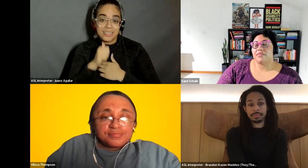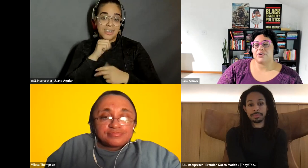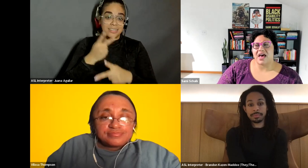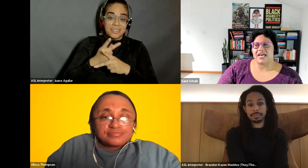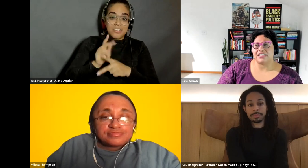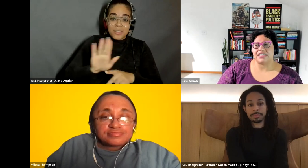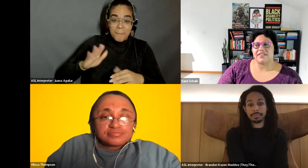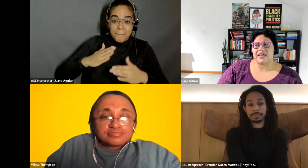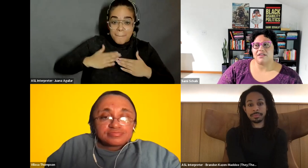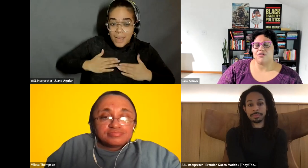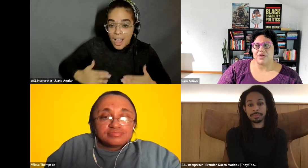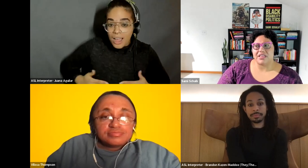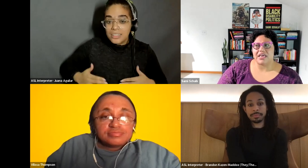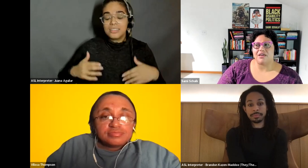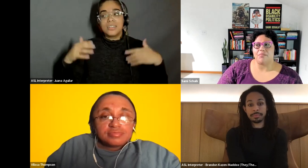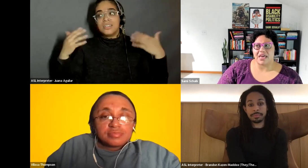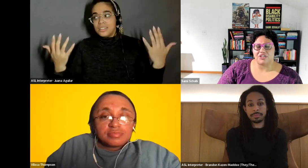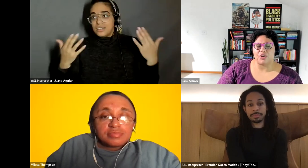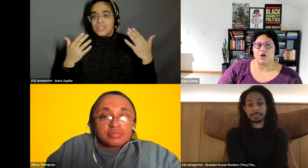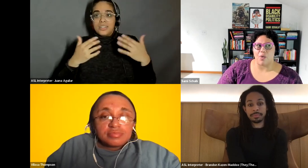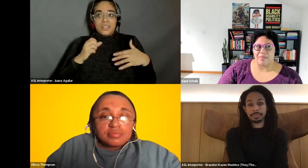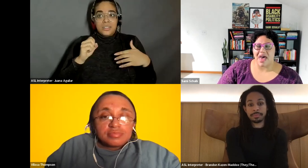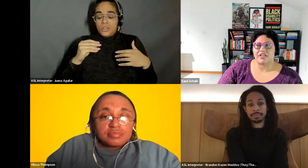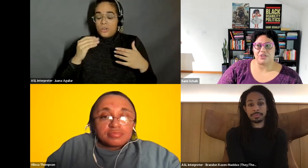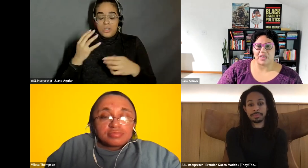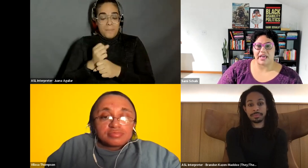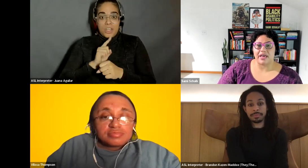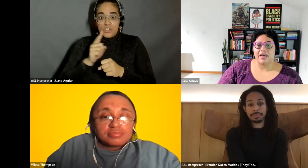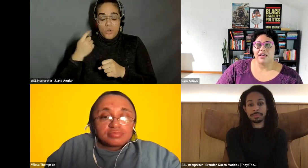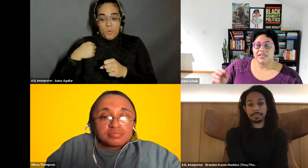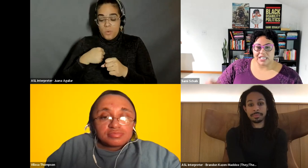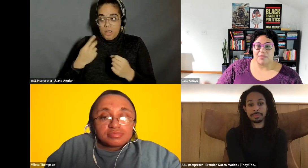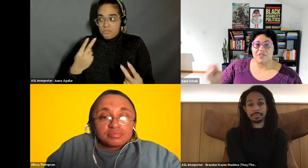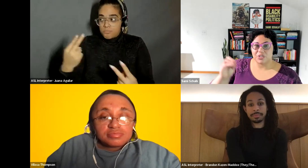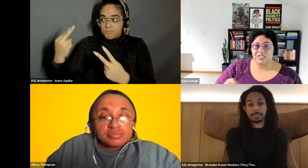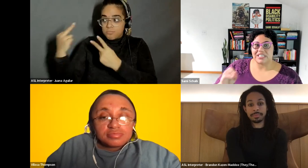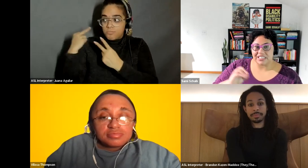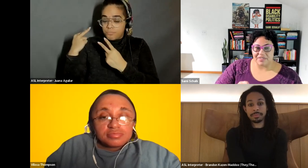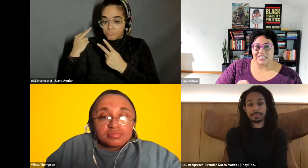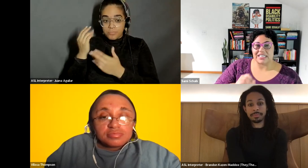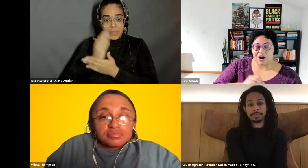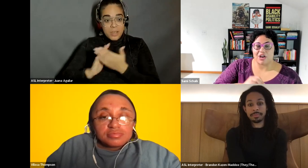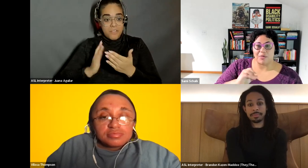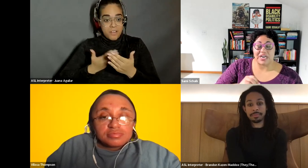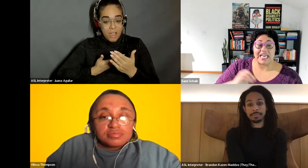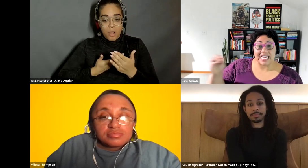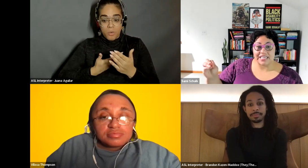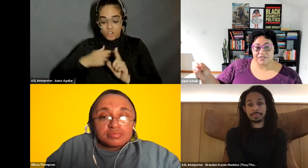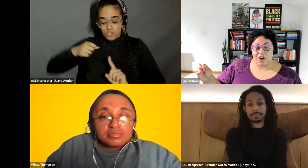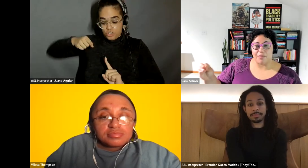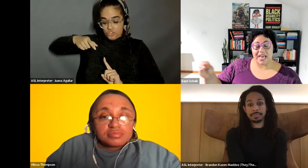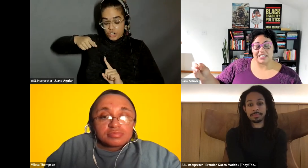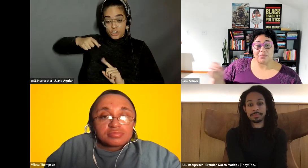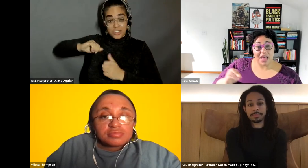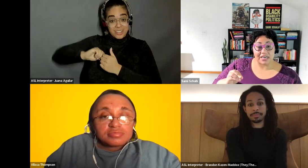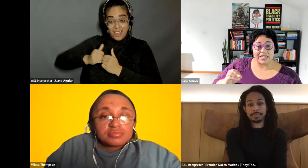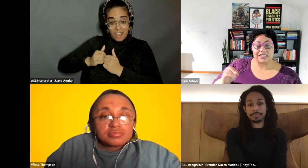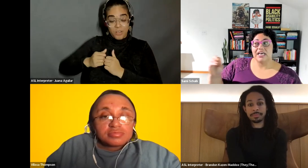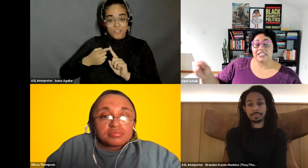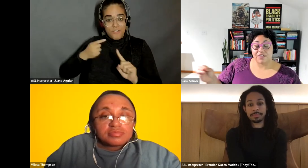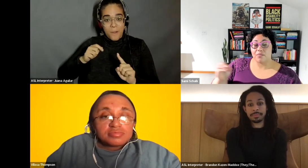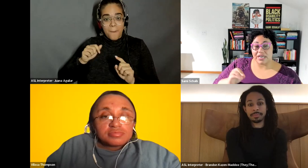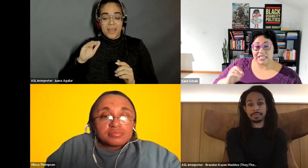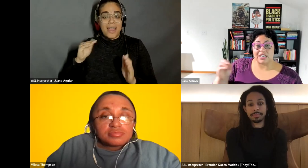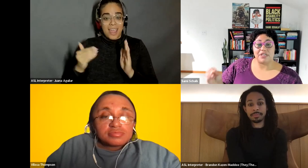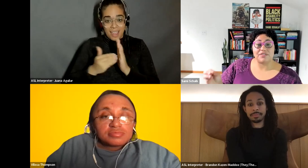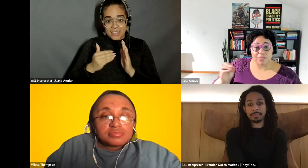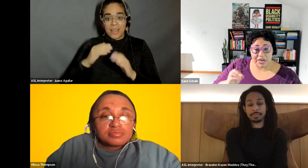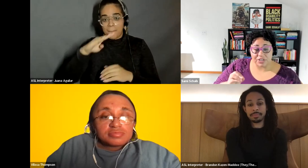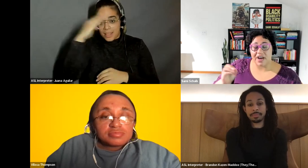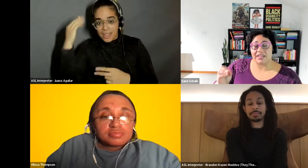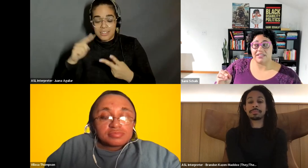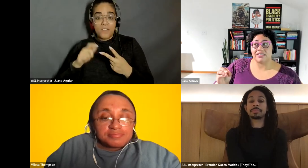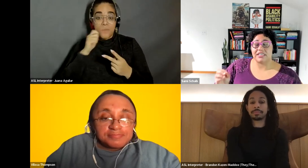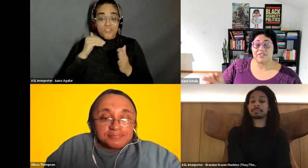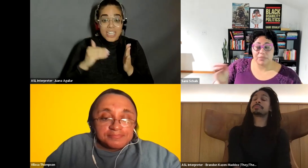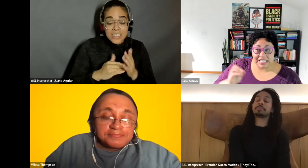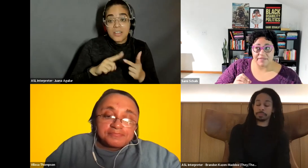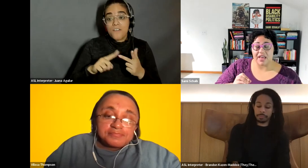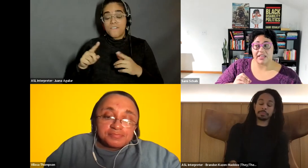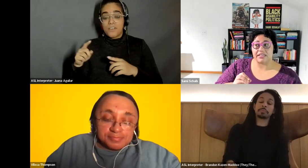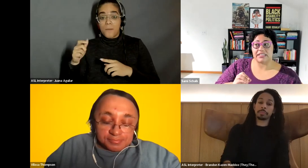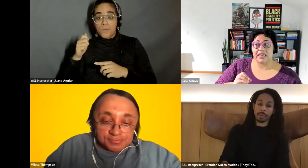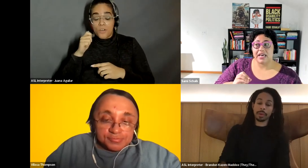Sami Schalk: So yeah, I just think that really making sure we're going back to like some of the sources of this in our community, is from anti-blackness, from racism it's from racial violence from state violence.